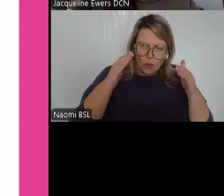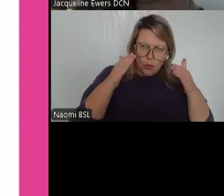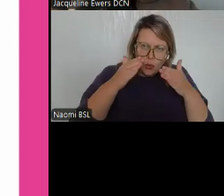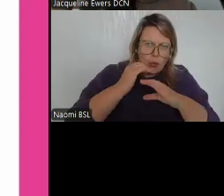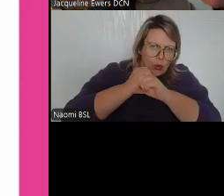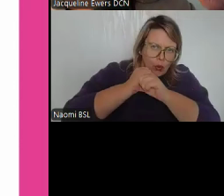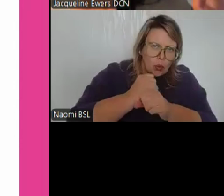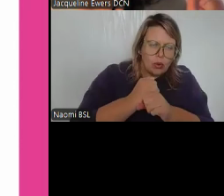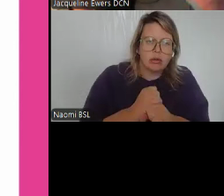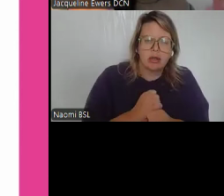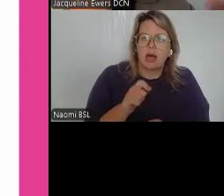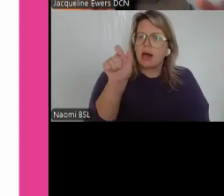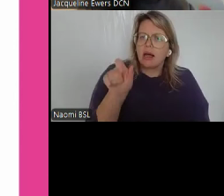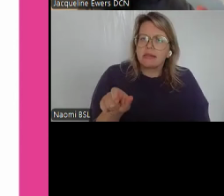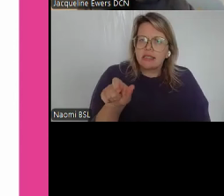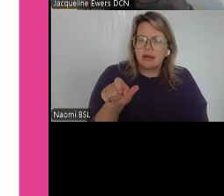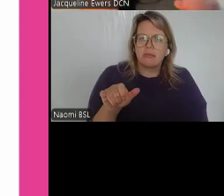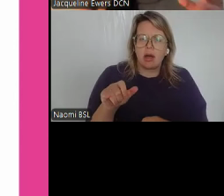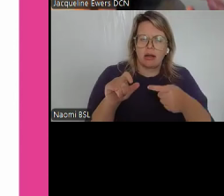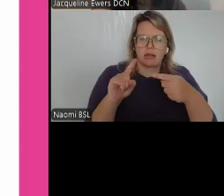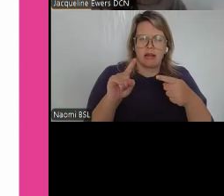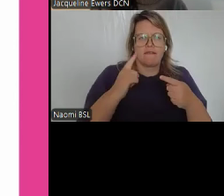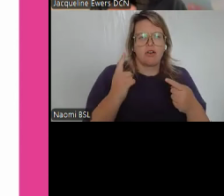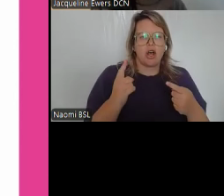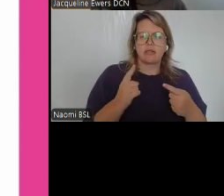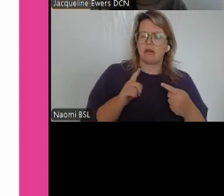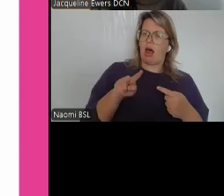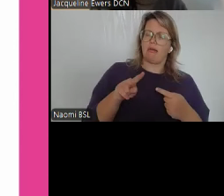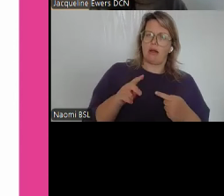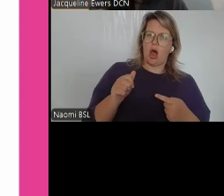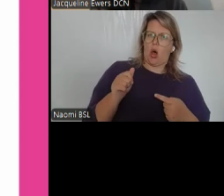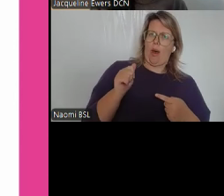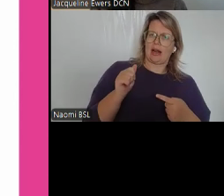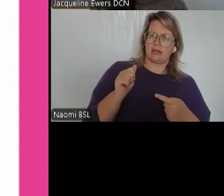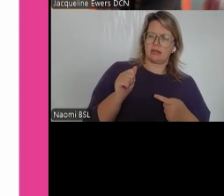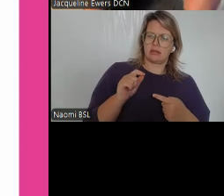from awareness to consideration, moving down to conversion and loyalty.